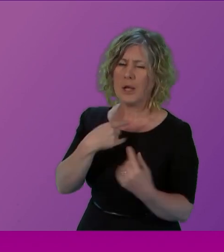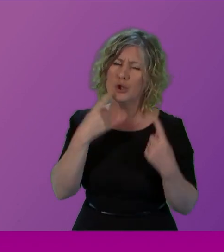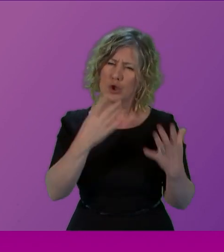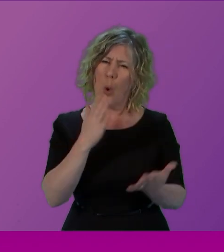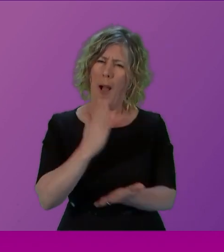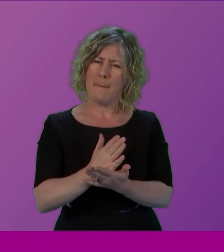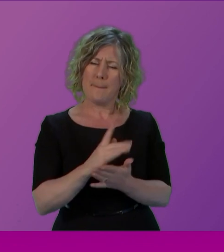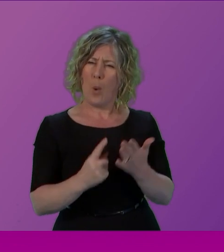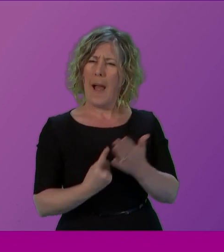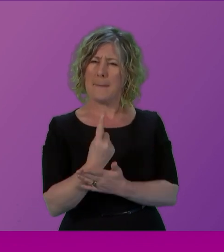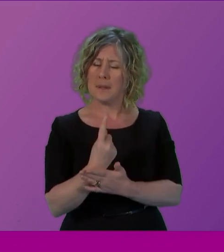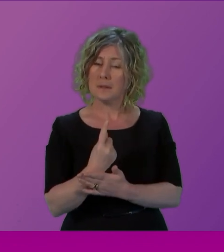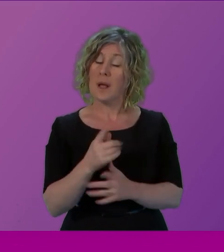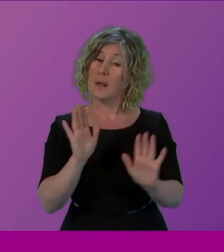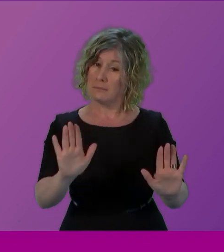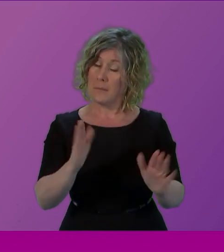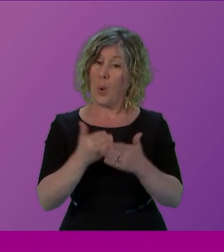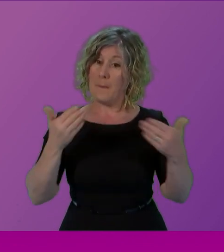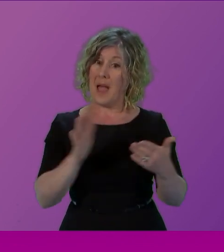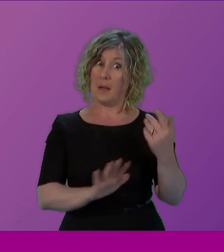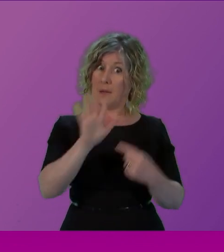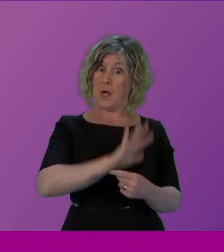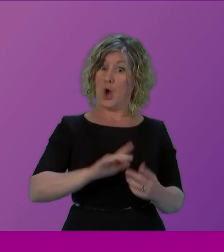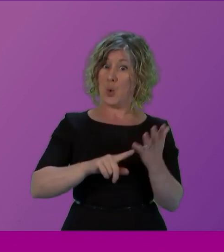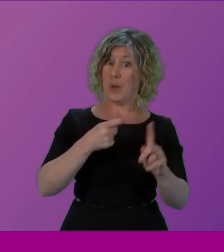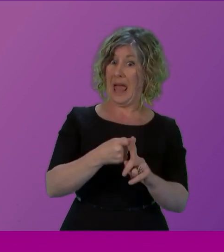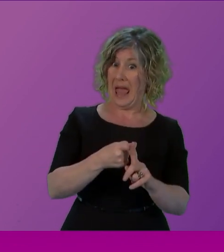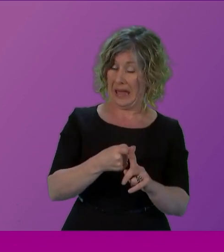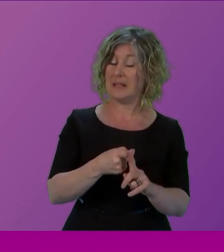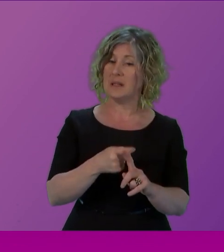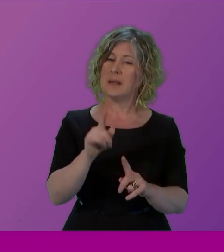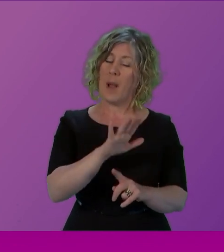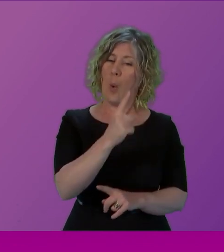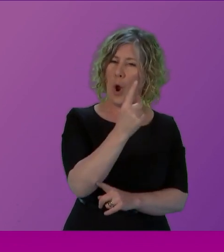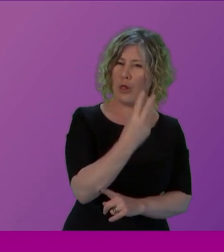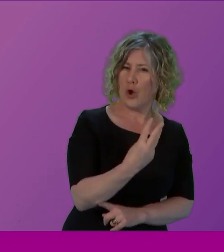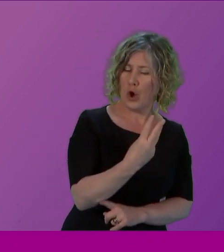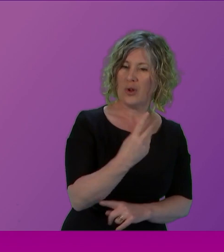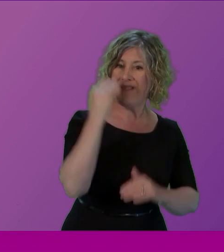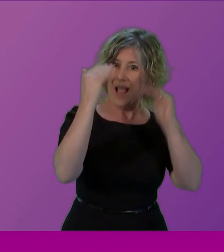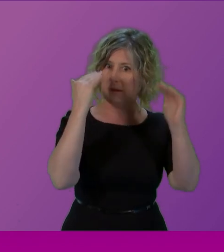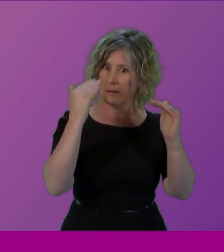Elsewhere in the UK, just over a third of adults and fewer than half of children have access to an NHS dentist.